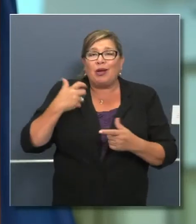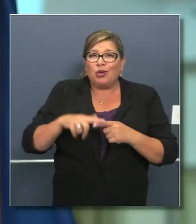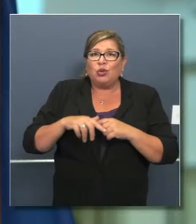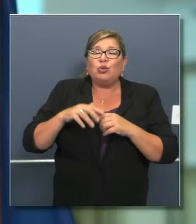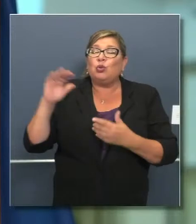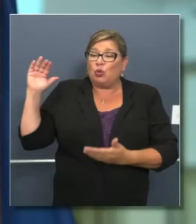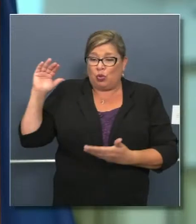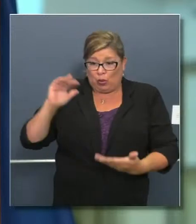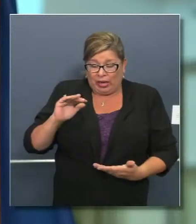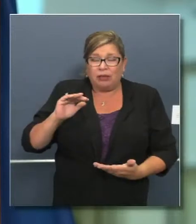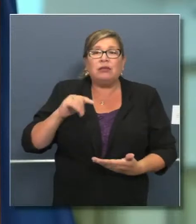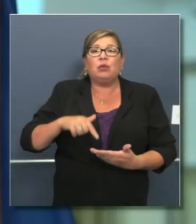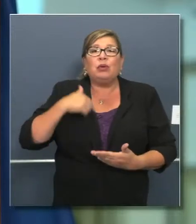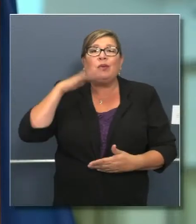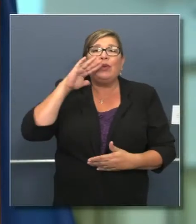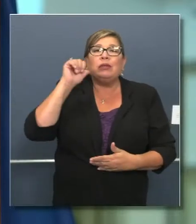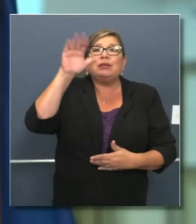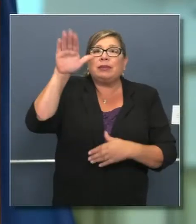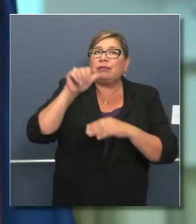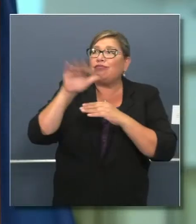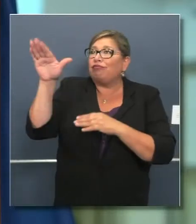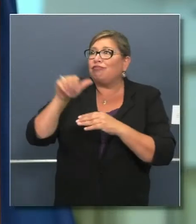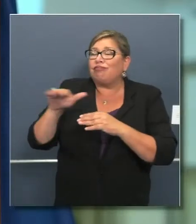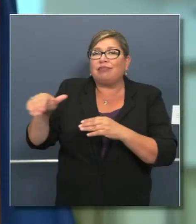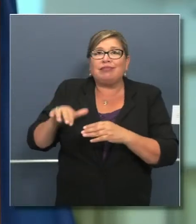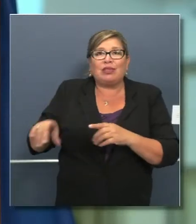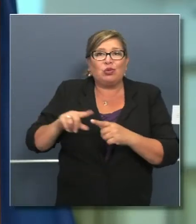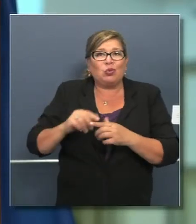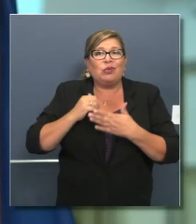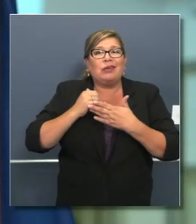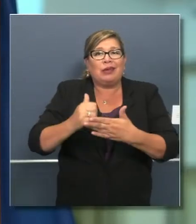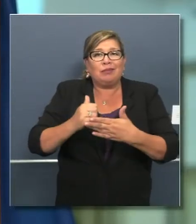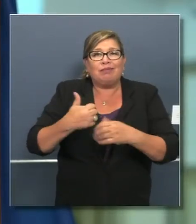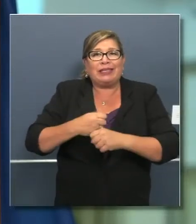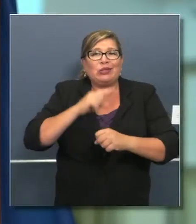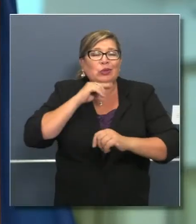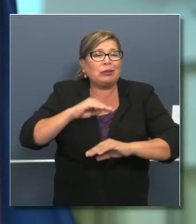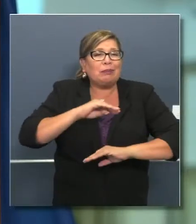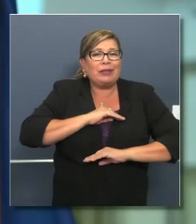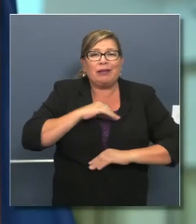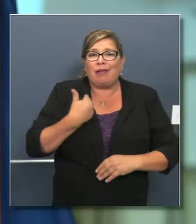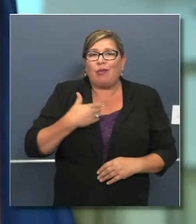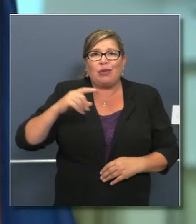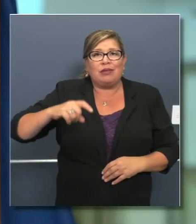want to be as supportive as we can be to meet the needs throughout our healthcare delivery system in